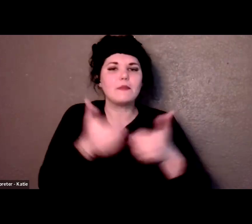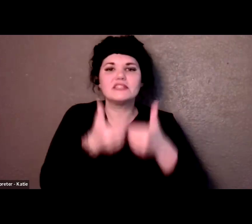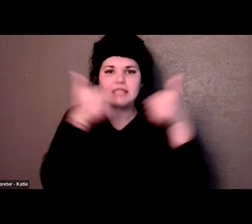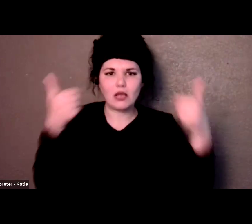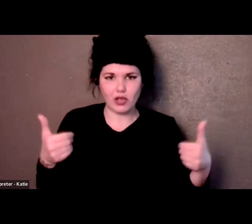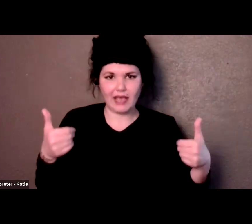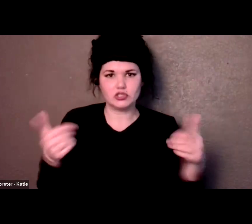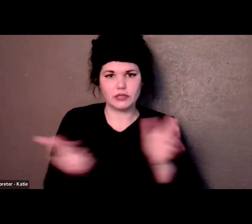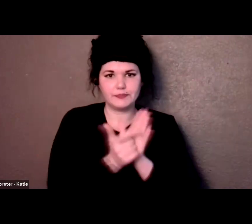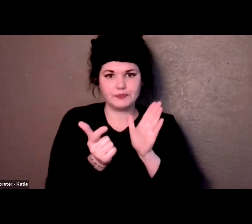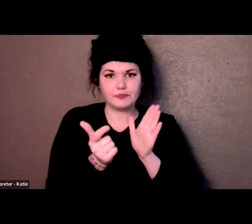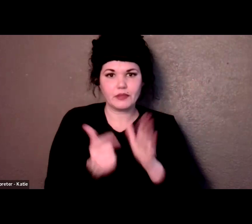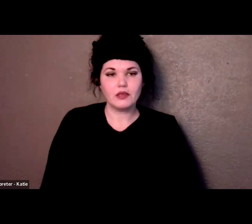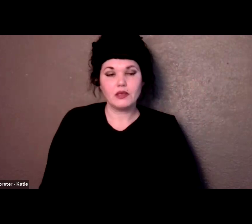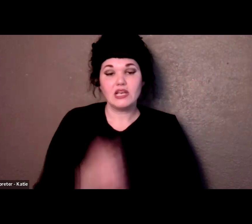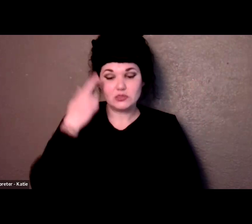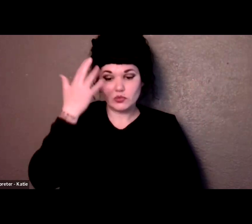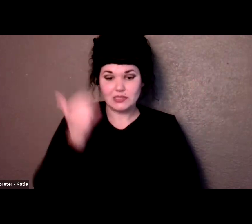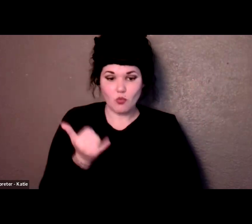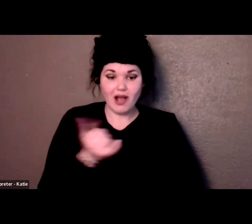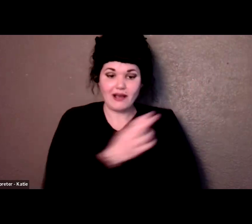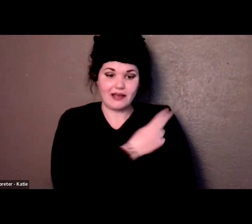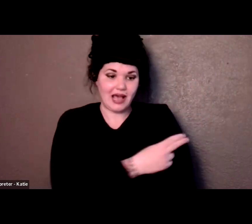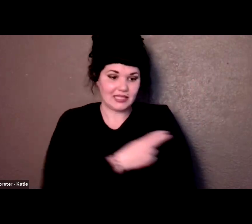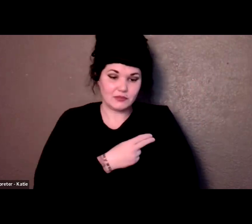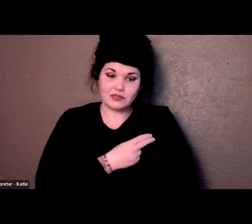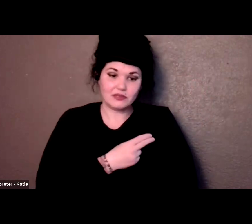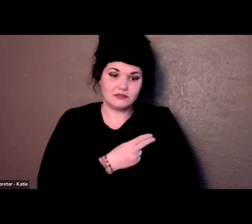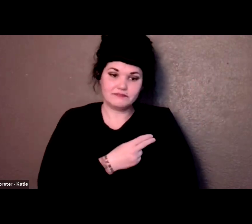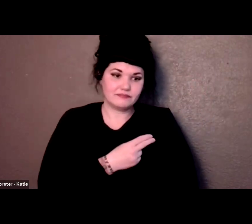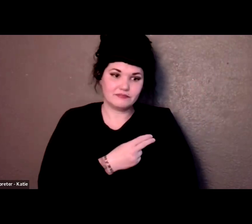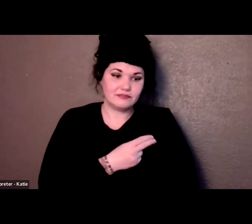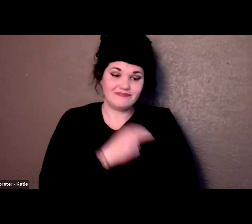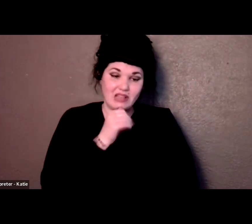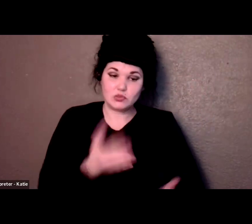some resources in the hospital because you know people have a right to live where they choose